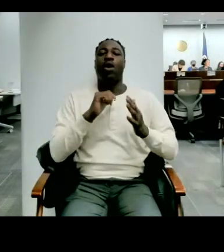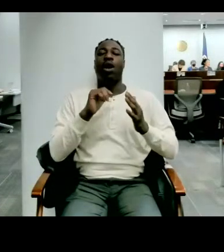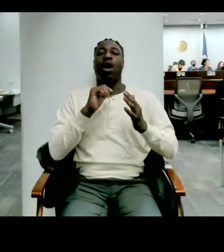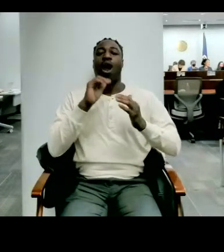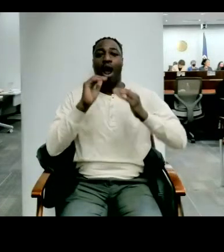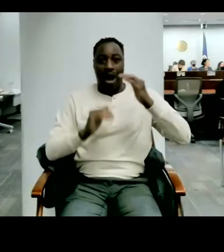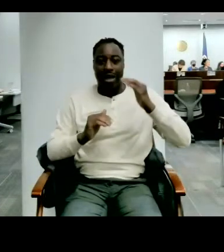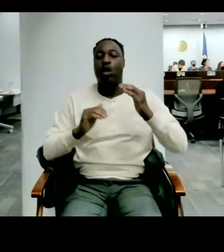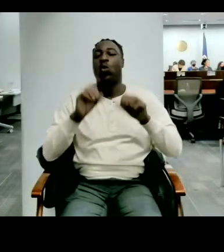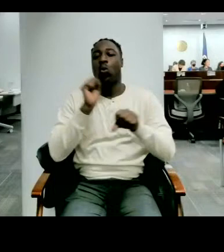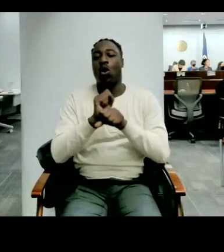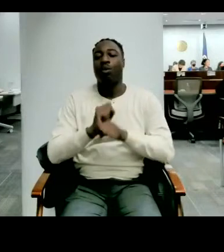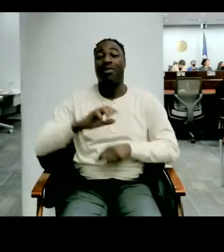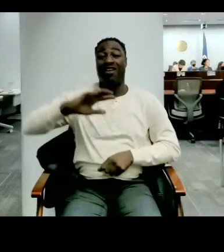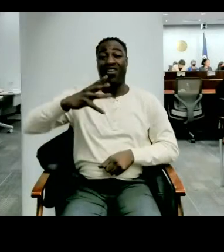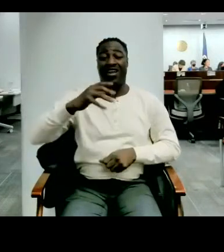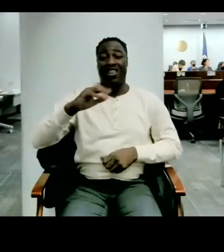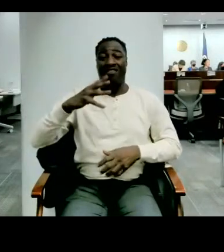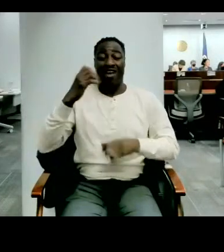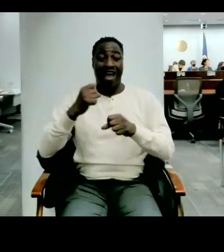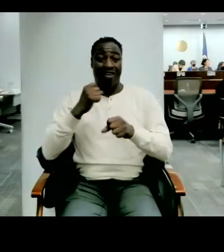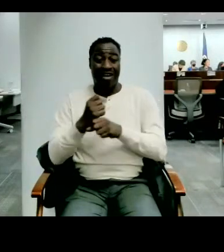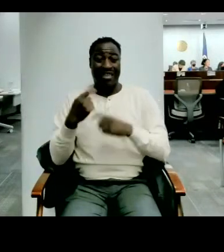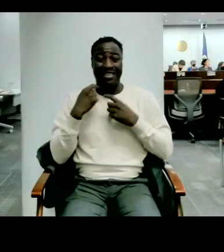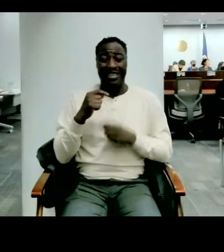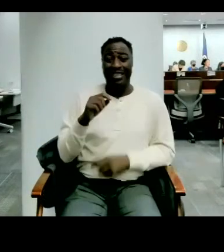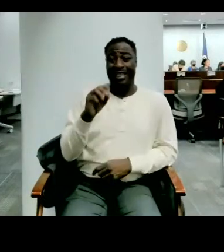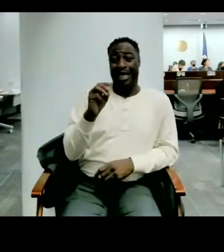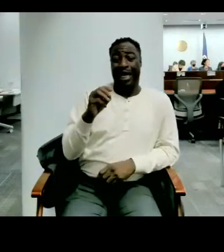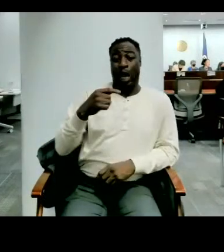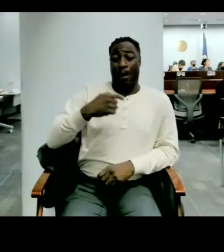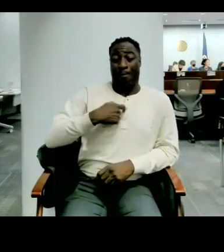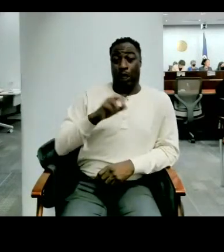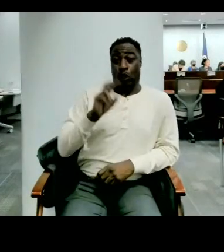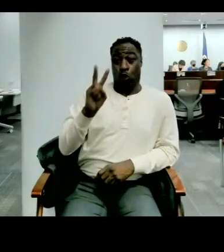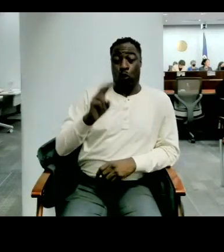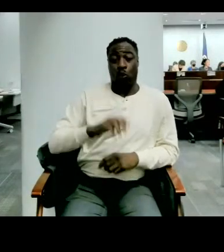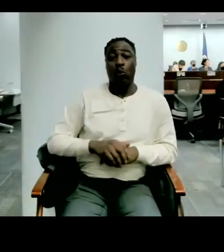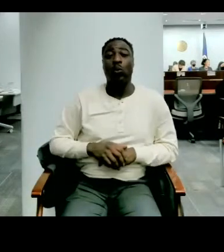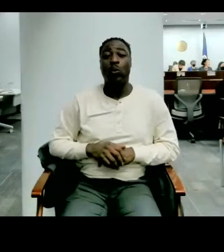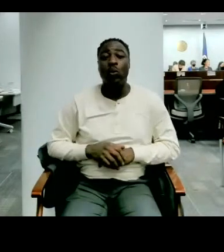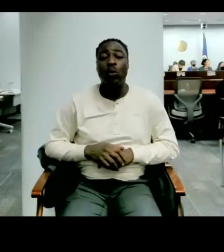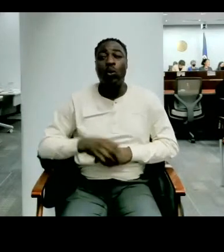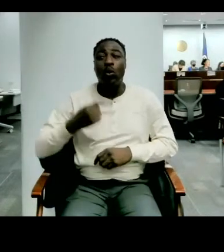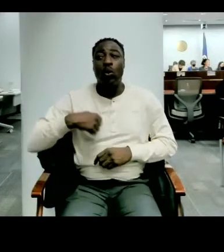Fifth, the five years since #MeToo went viral demonstrating harassment remains